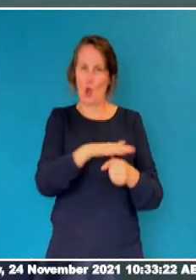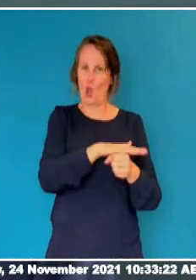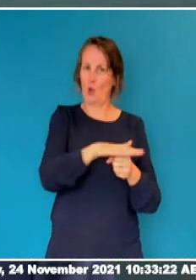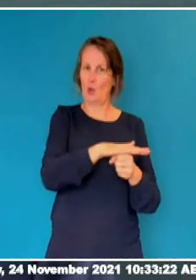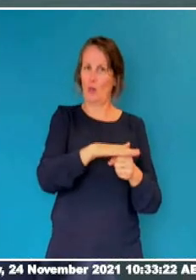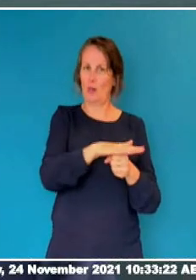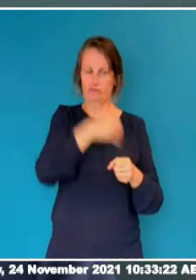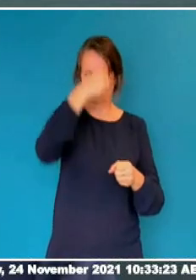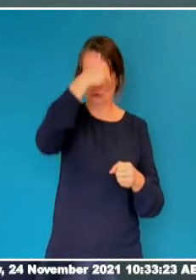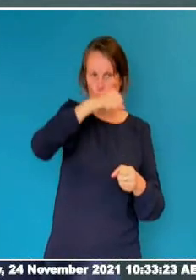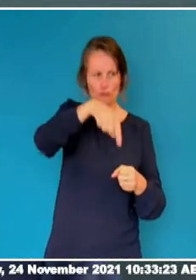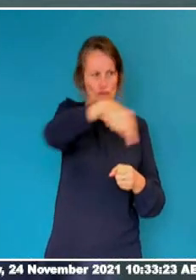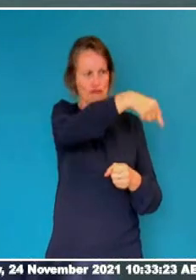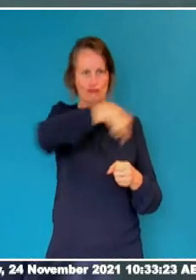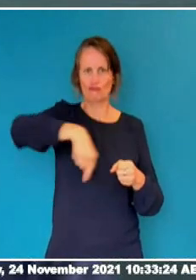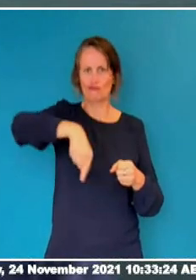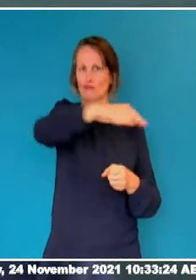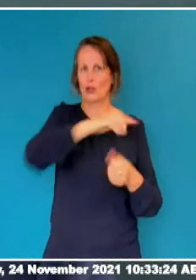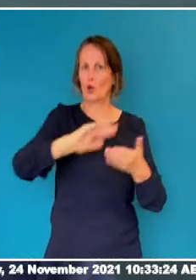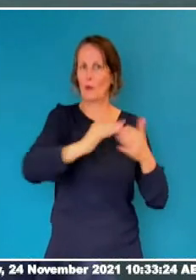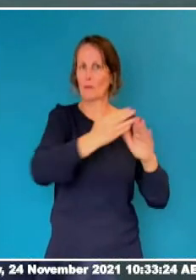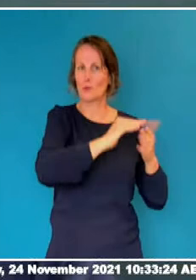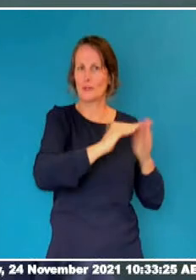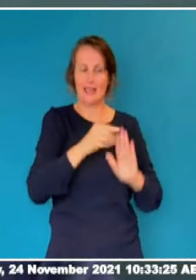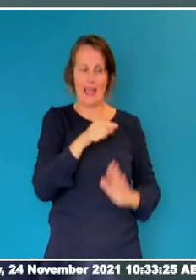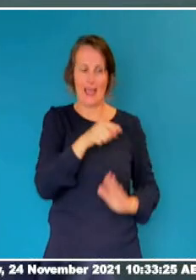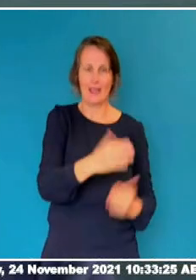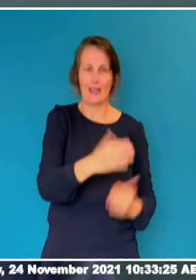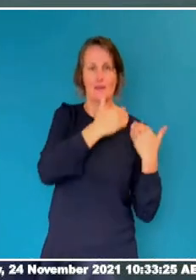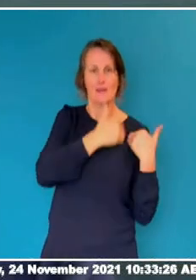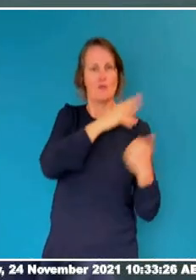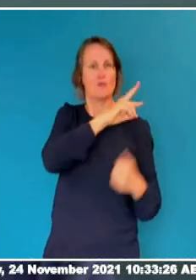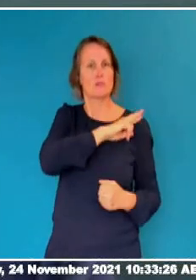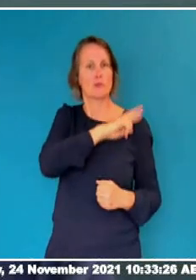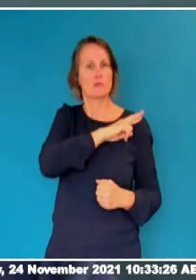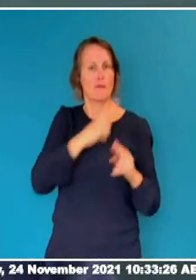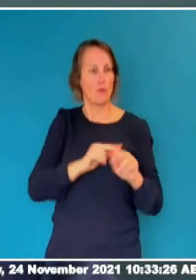that runs the business, being responsible for things that are going on in their